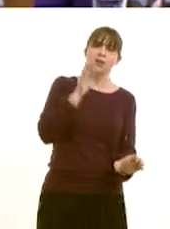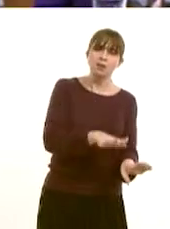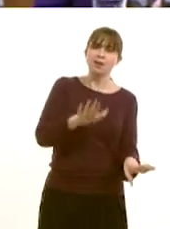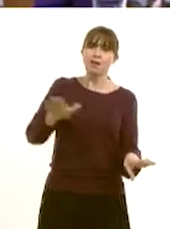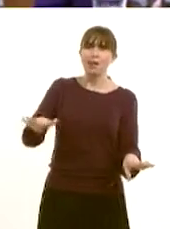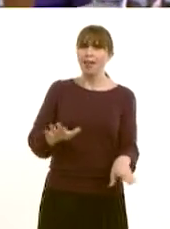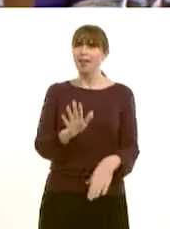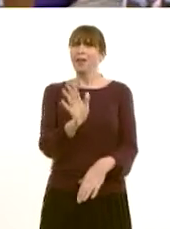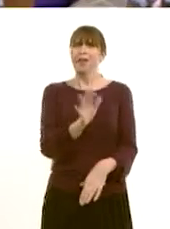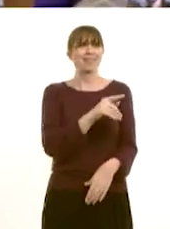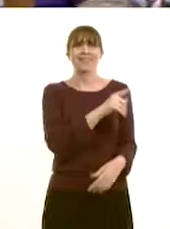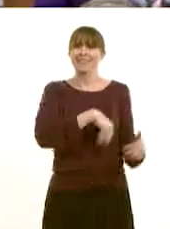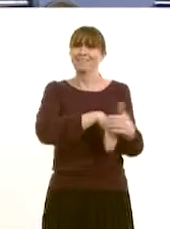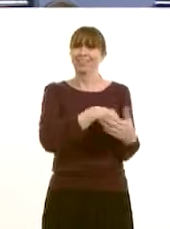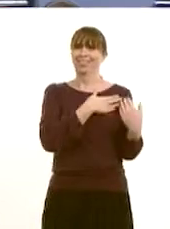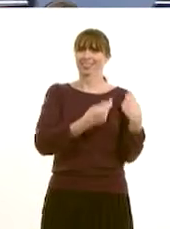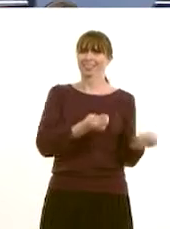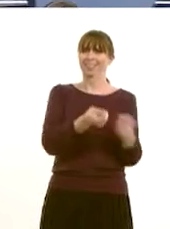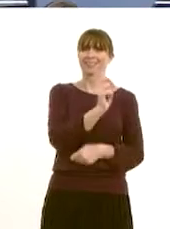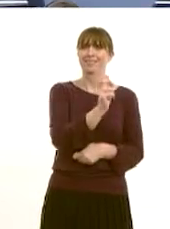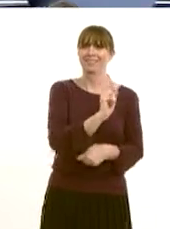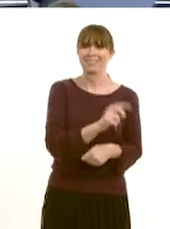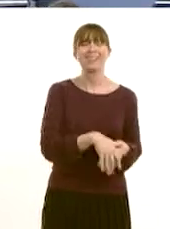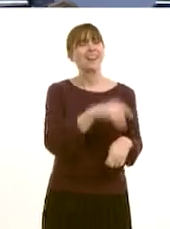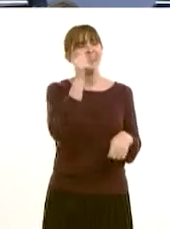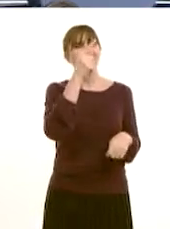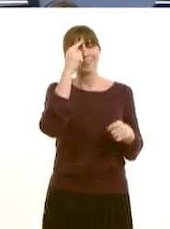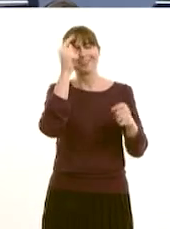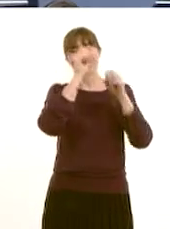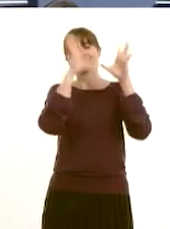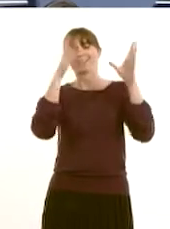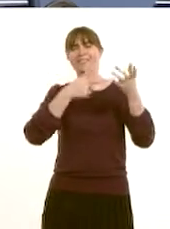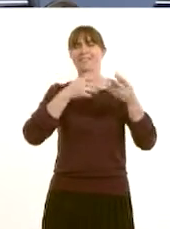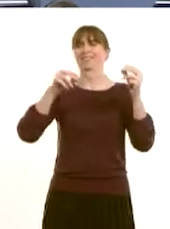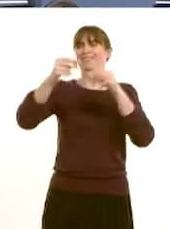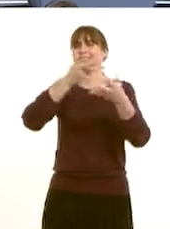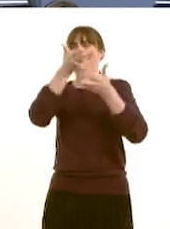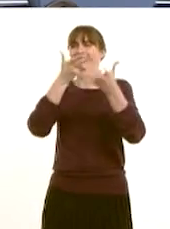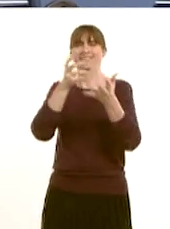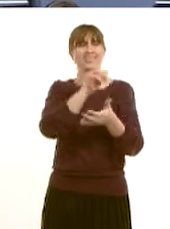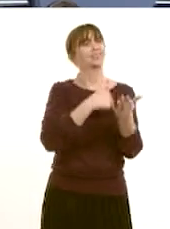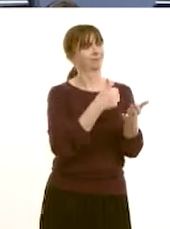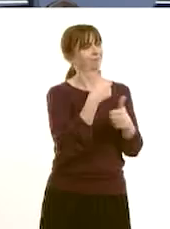That would be something that would go beyond the normal duties of an Assembly Member, and would be something Iíd commend to other Members if that was to be the case.